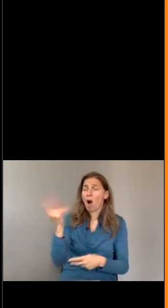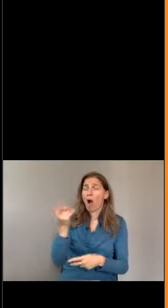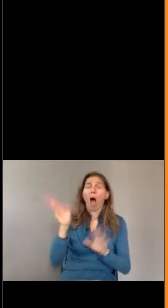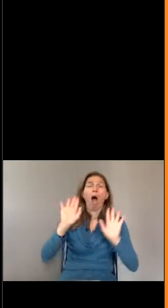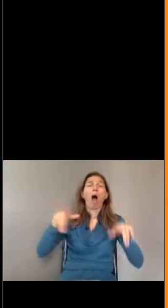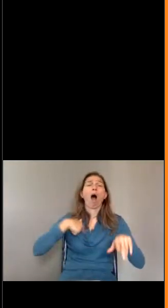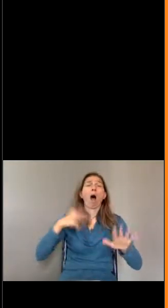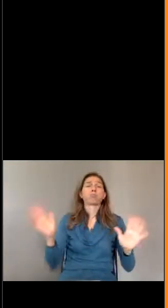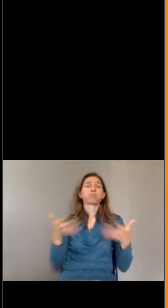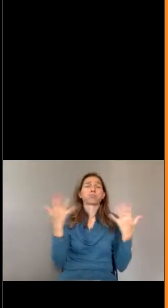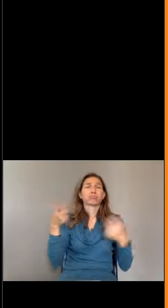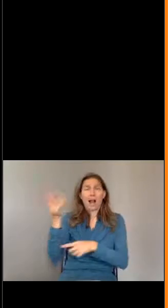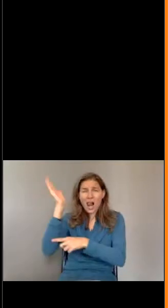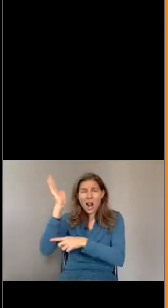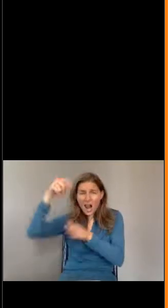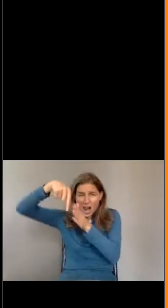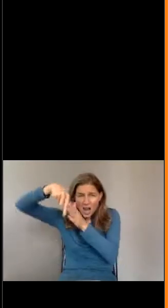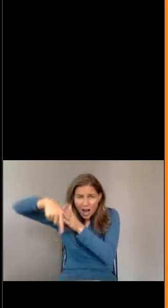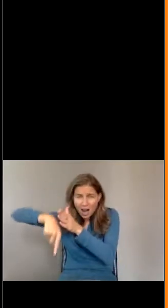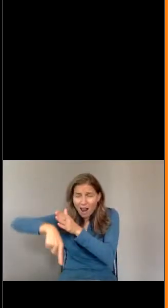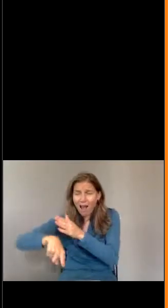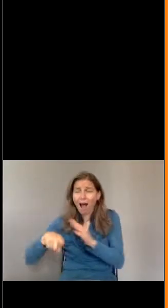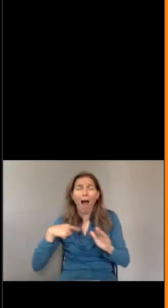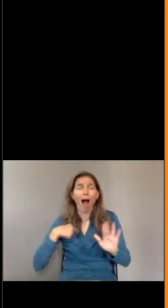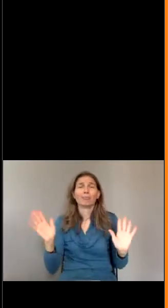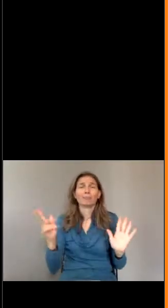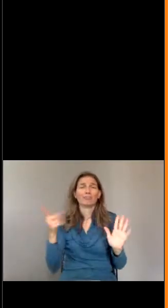because there are so many things we have to cover.